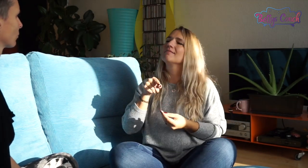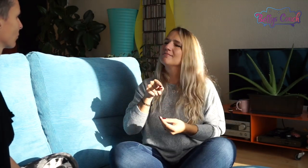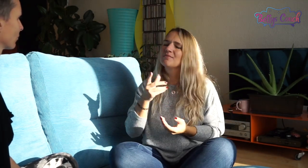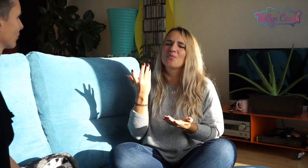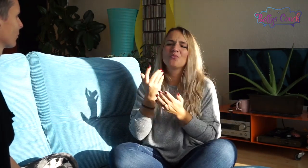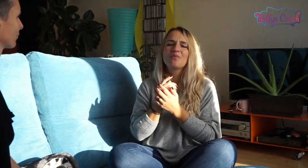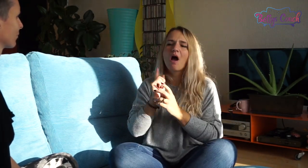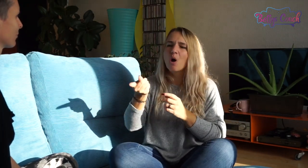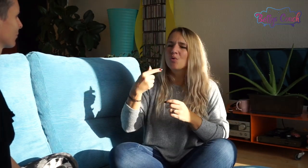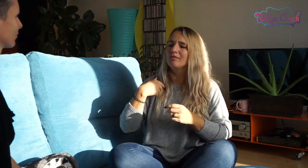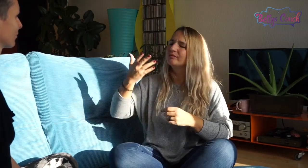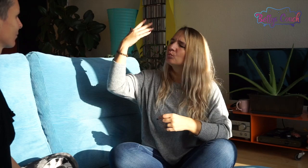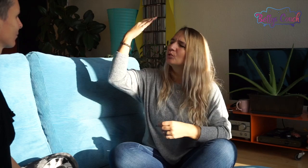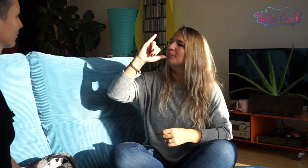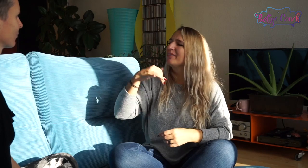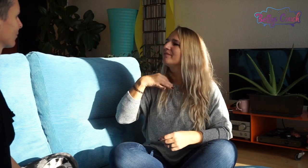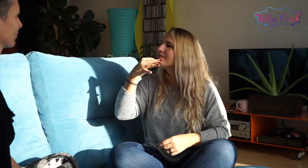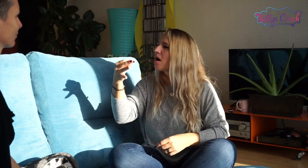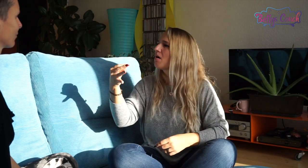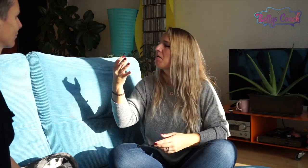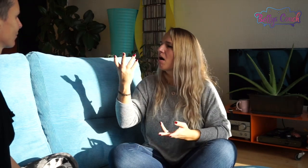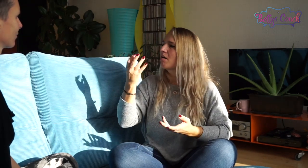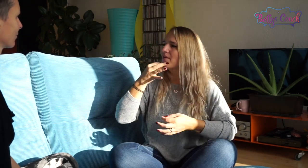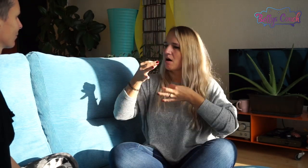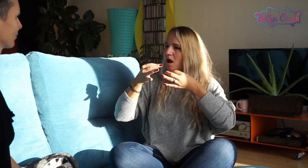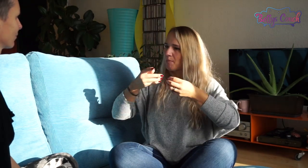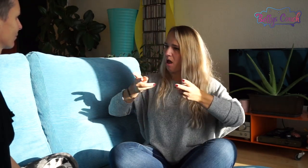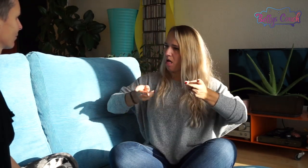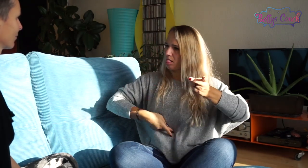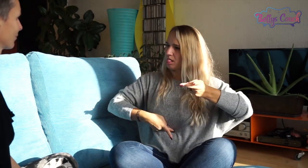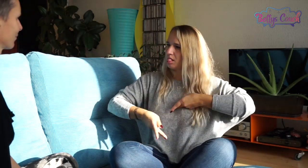Or earlier I had open questions and no answers.